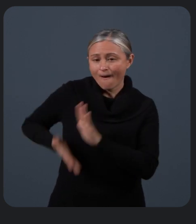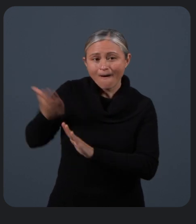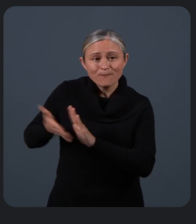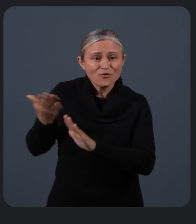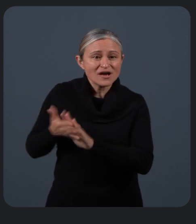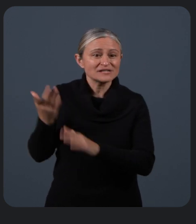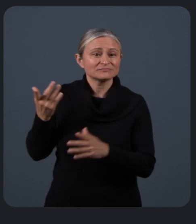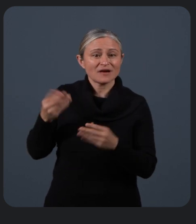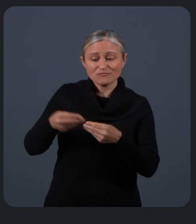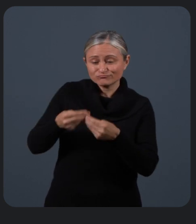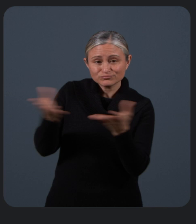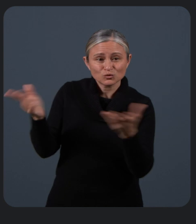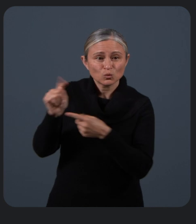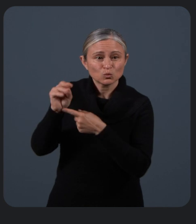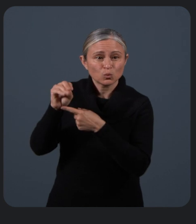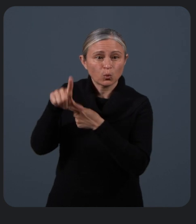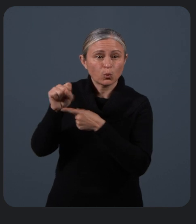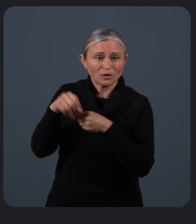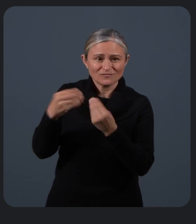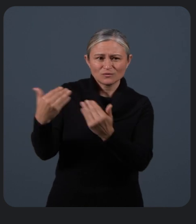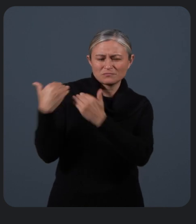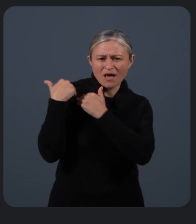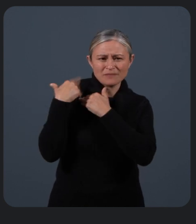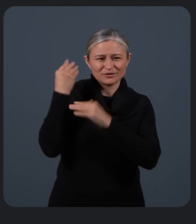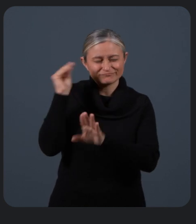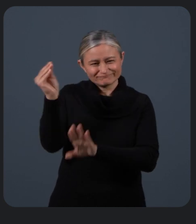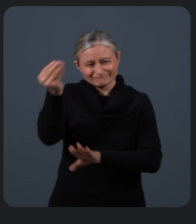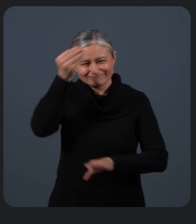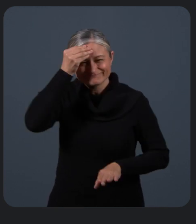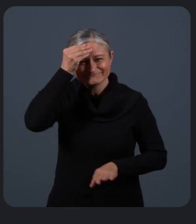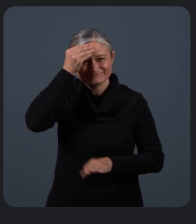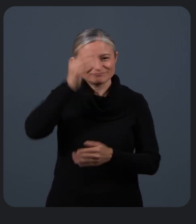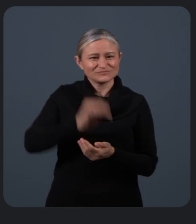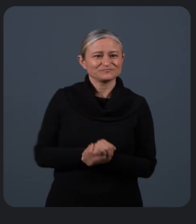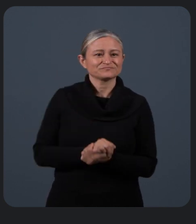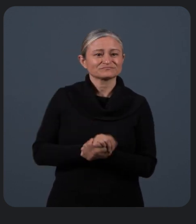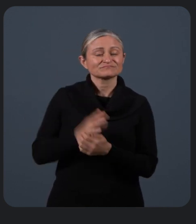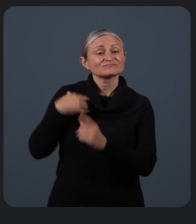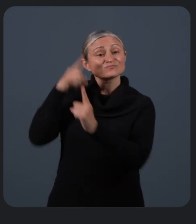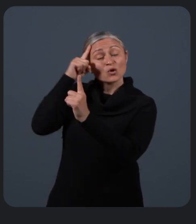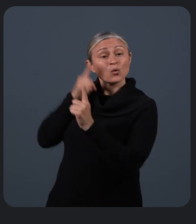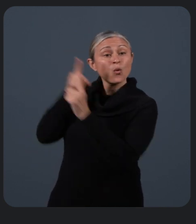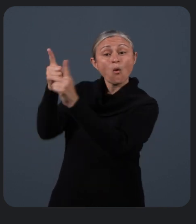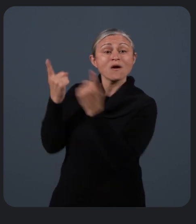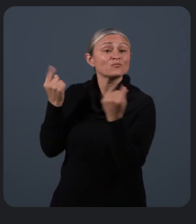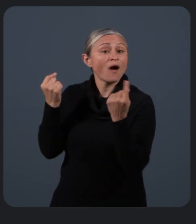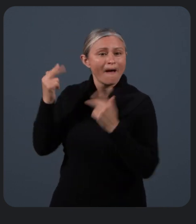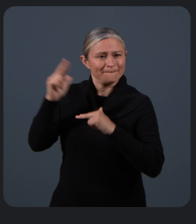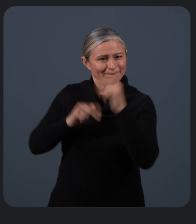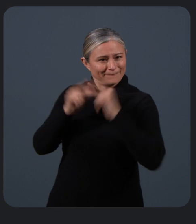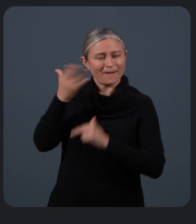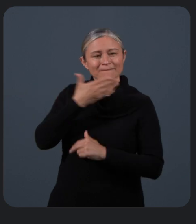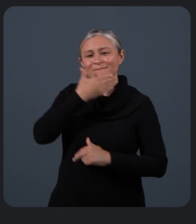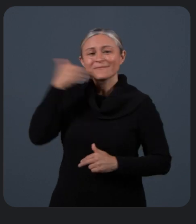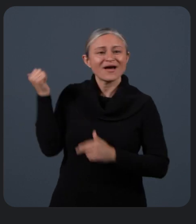the tools to keep responsible AI top of mind. Our goal is to help you build better apps with machine